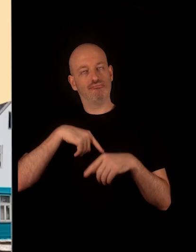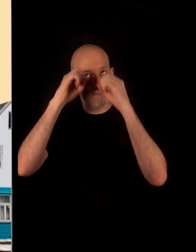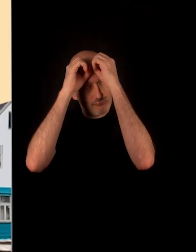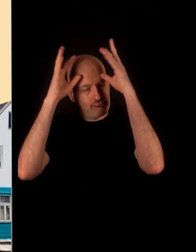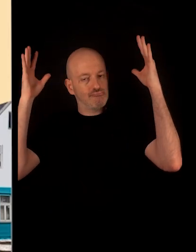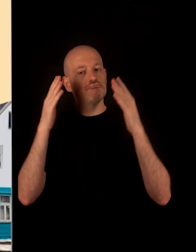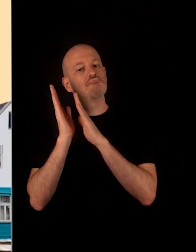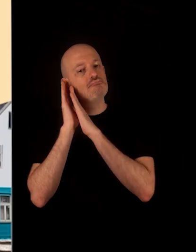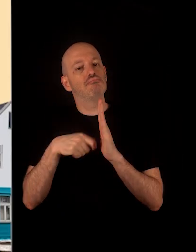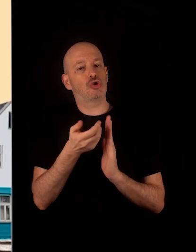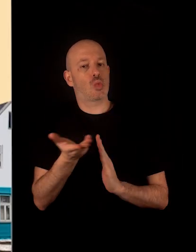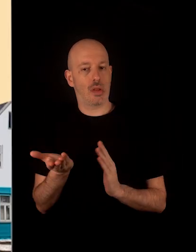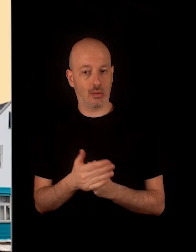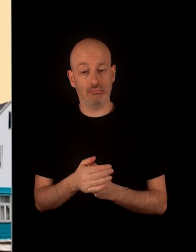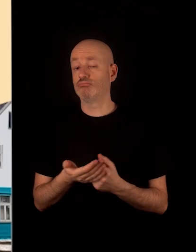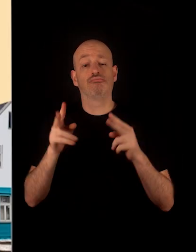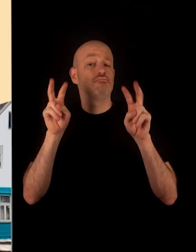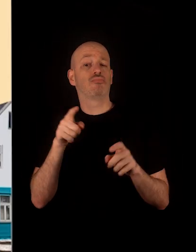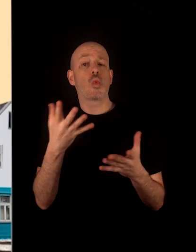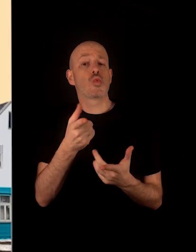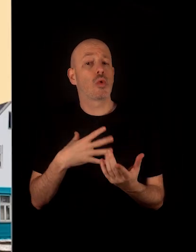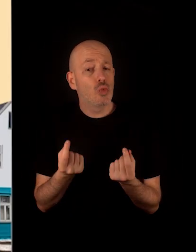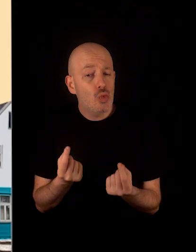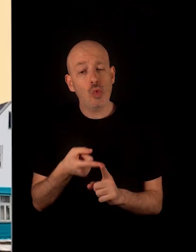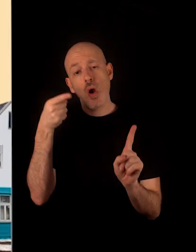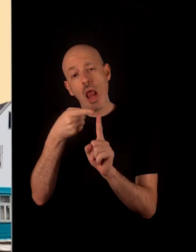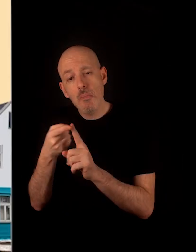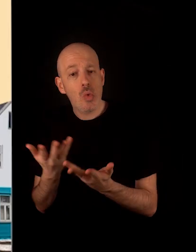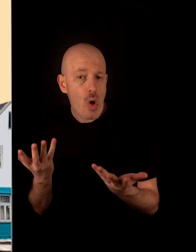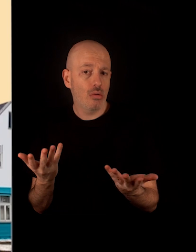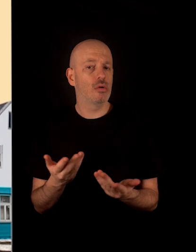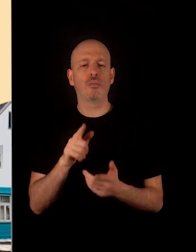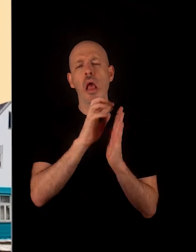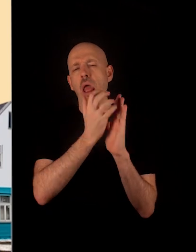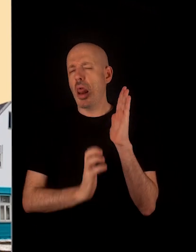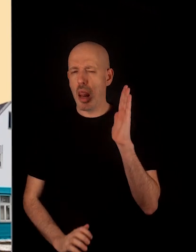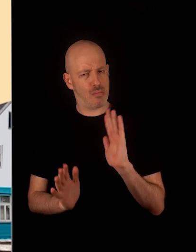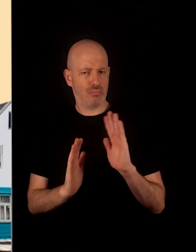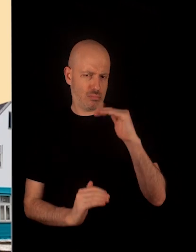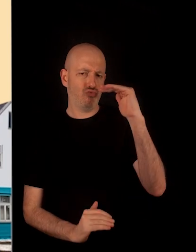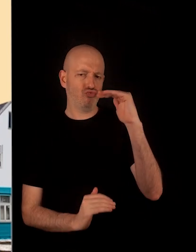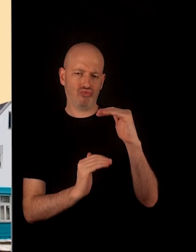So to apply, you need to have a concept for a residency project where you